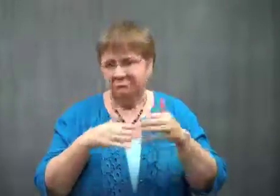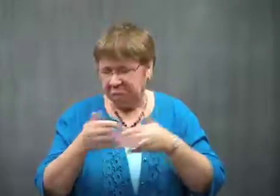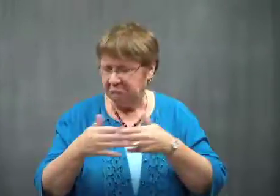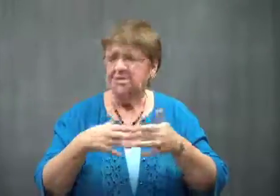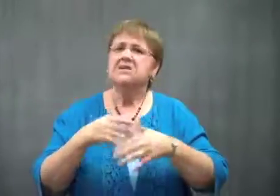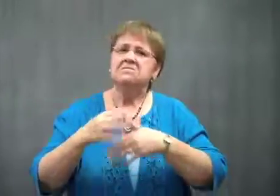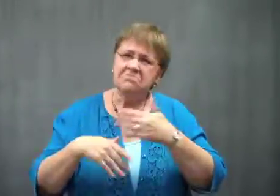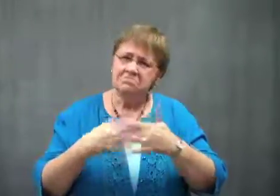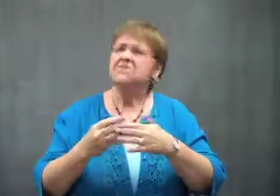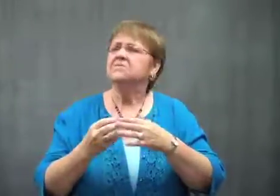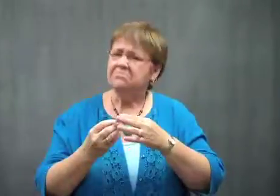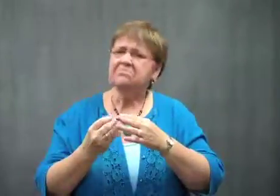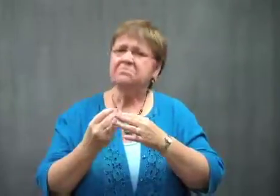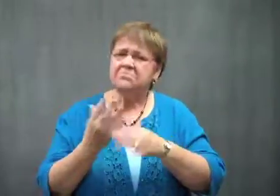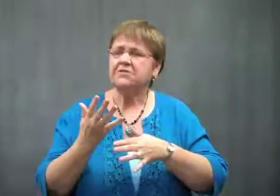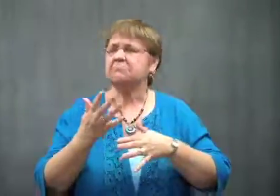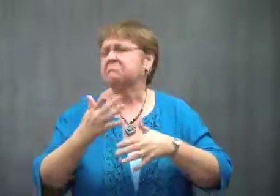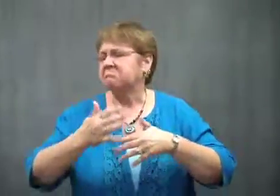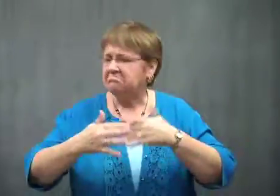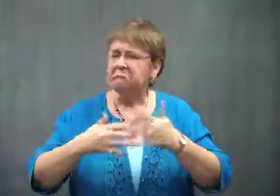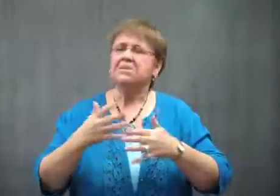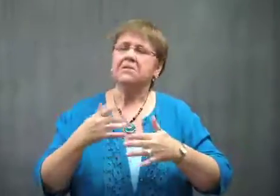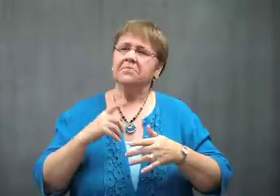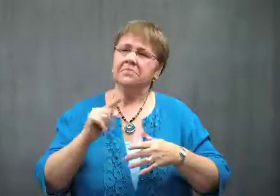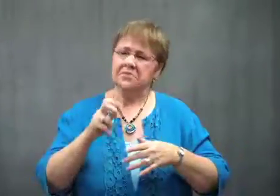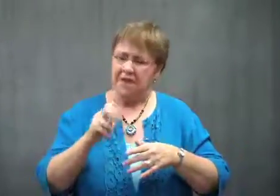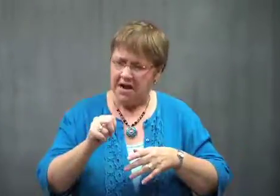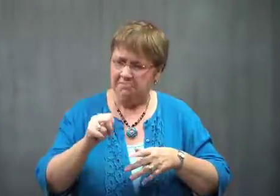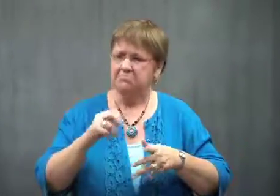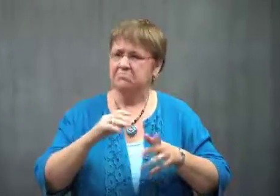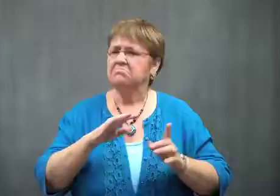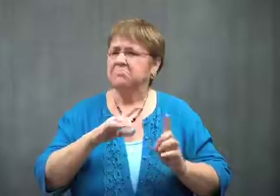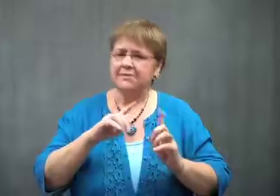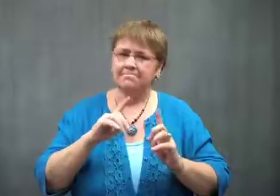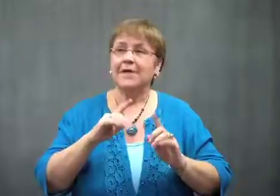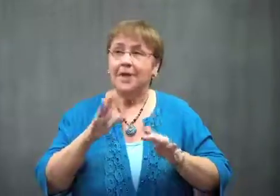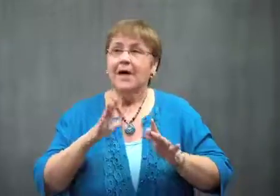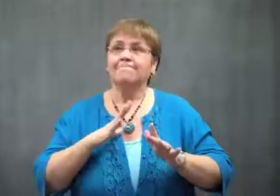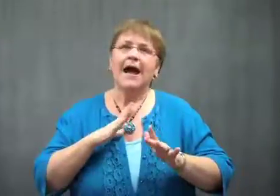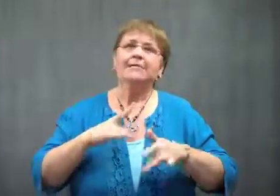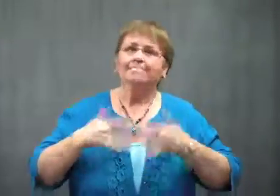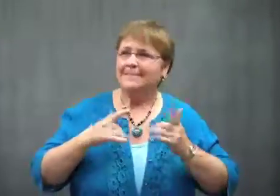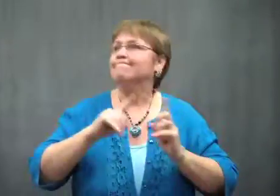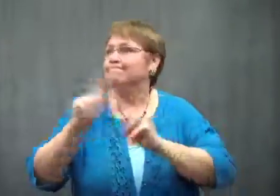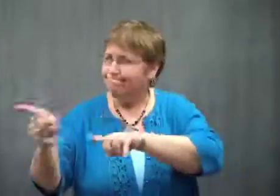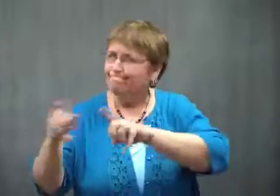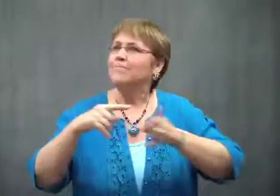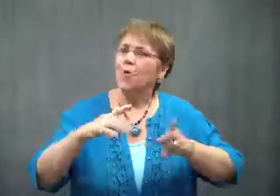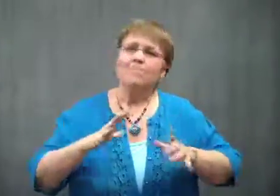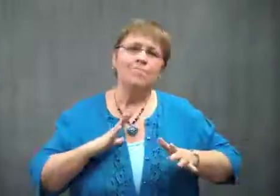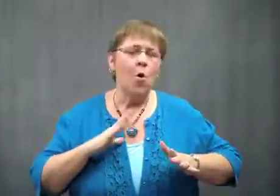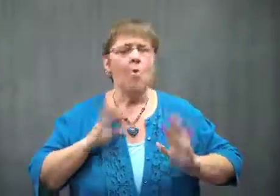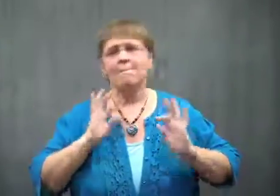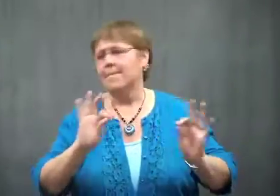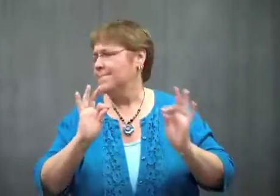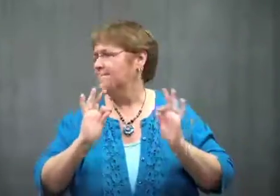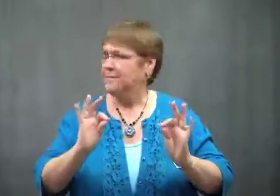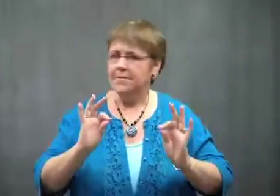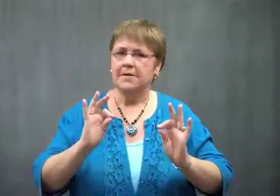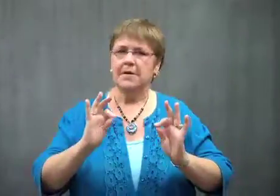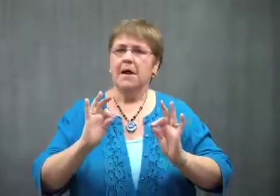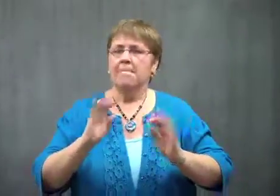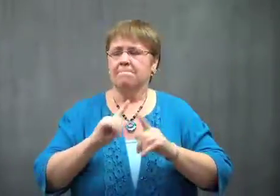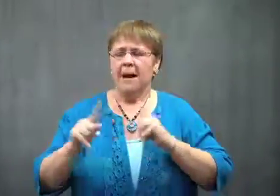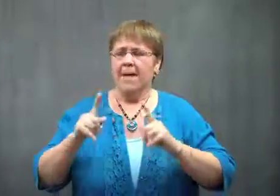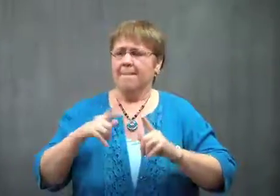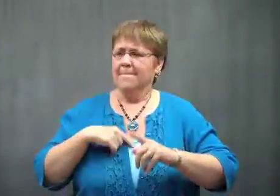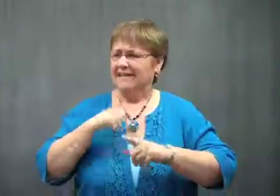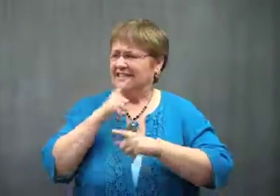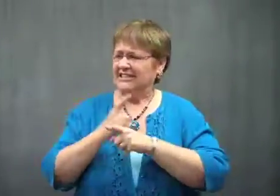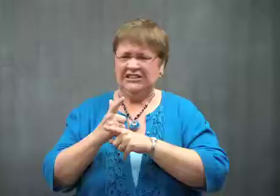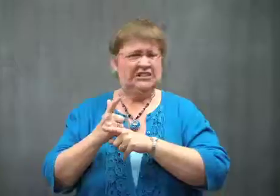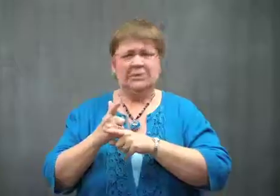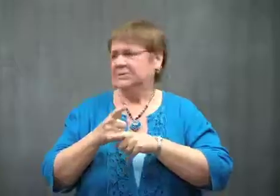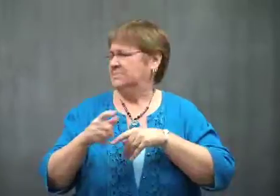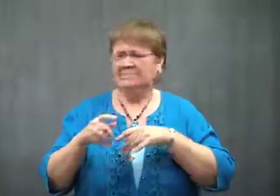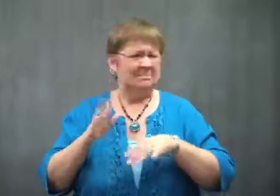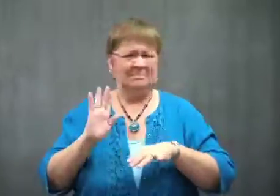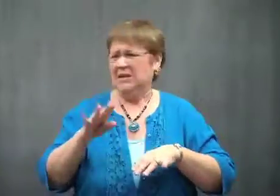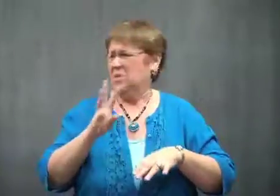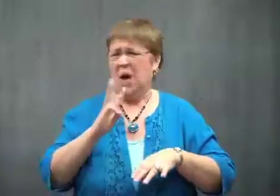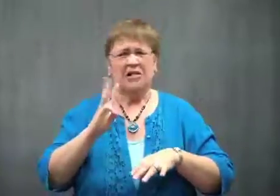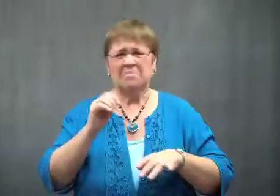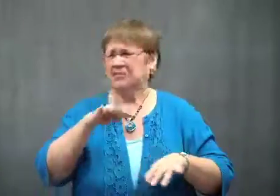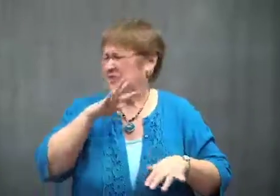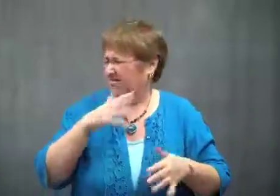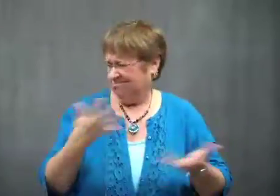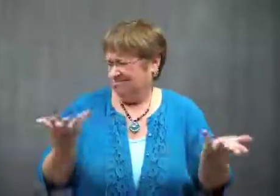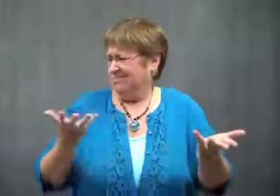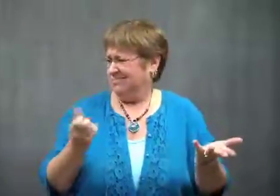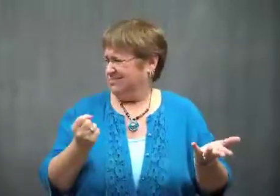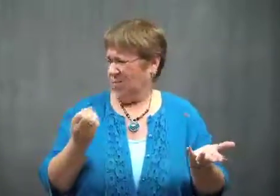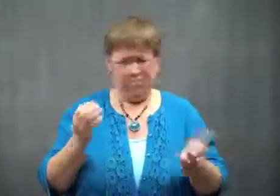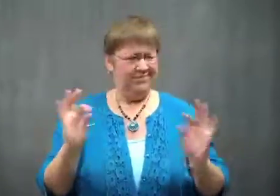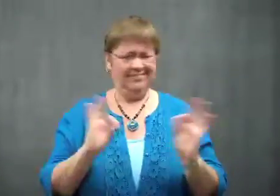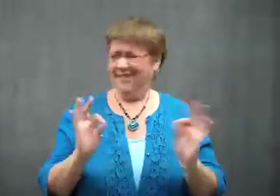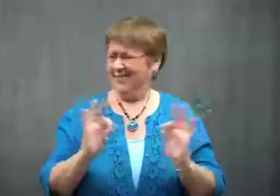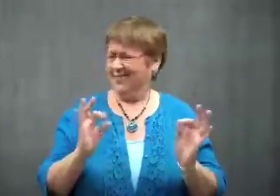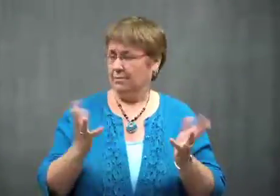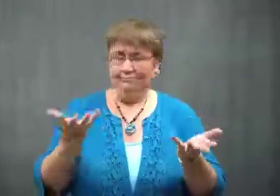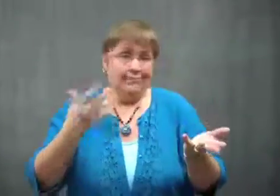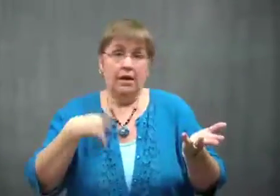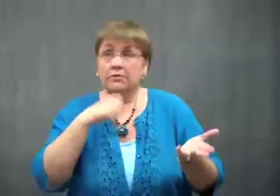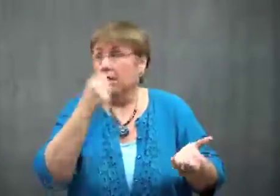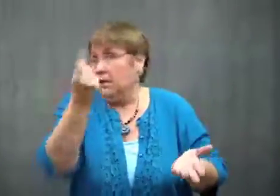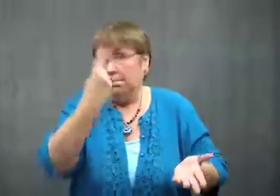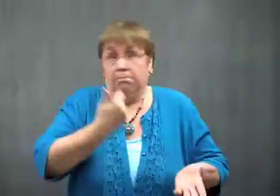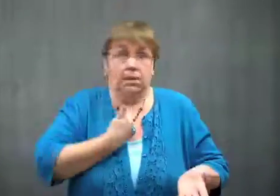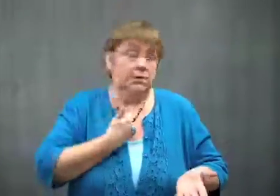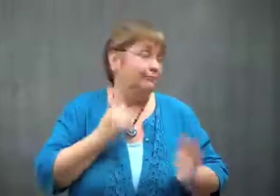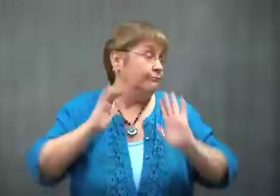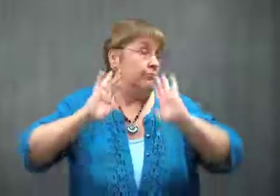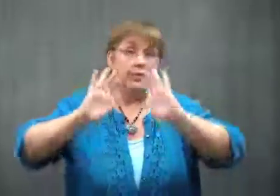As I got older, we went to my aunt and uncle's every now and then, and it was great!